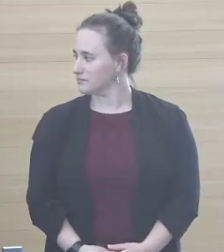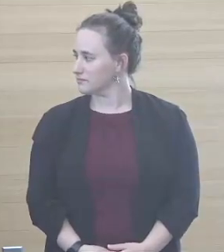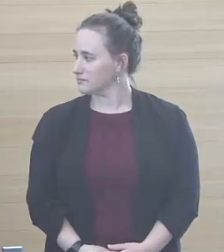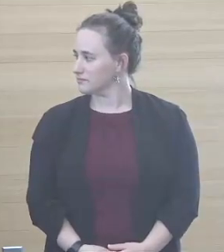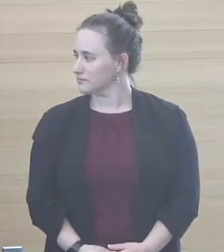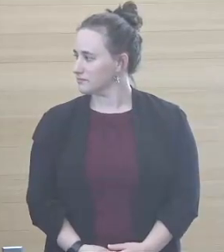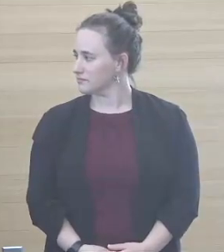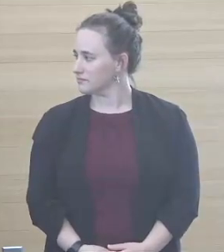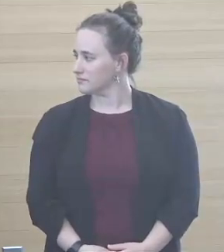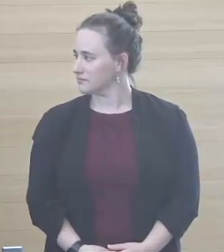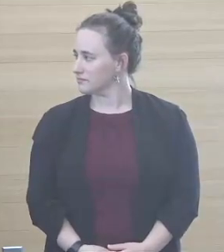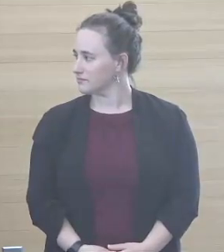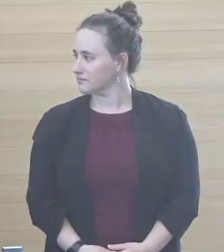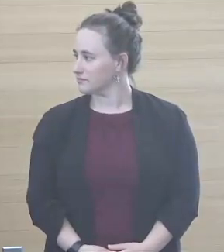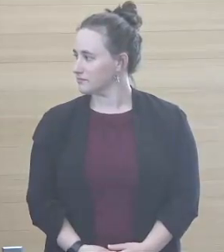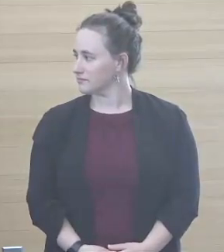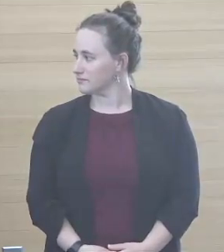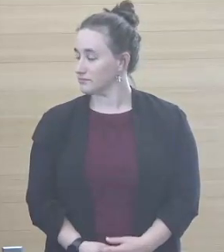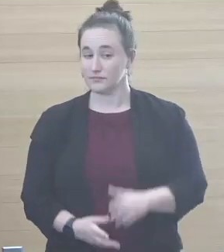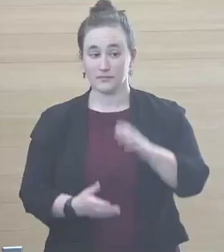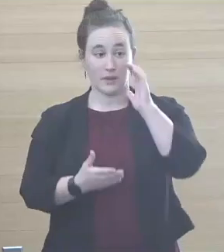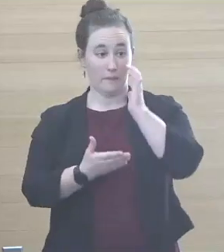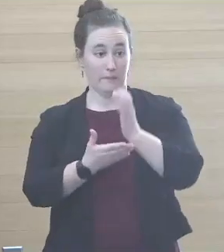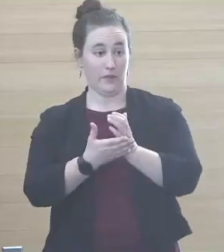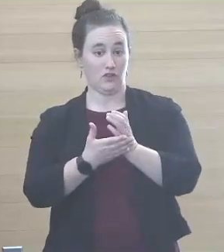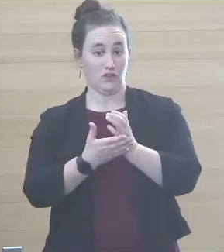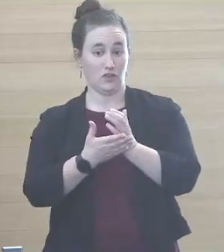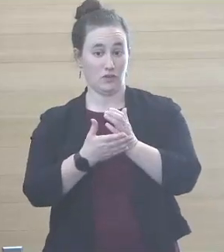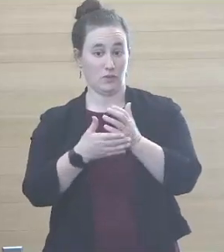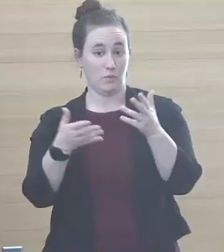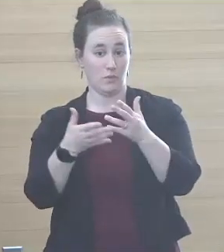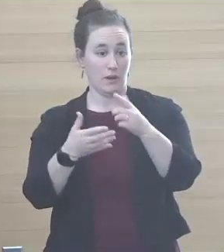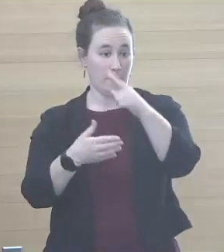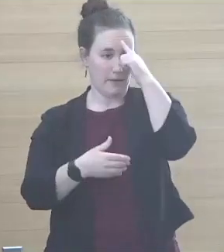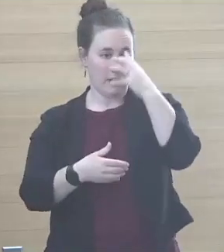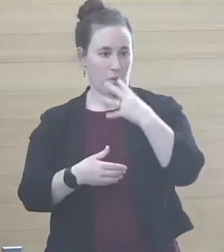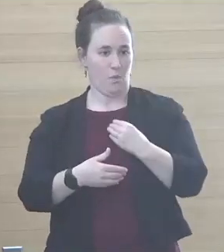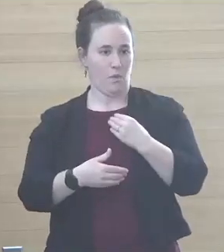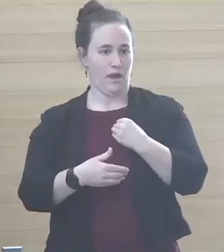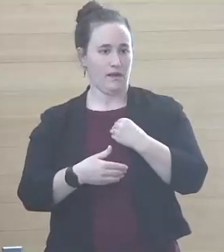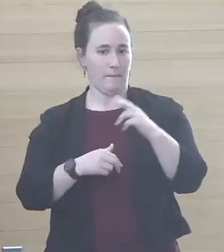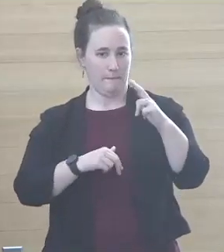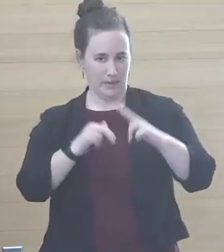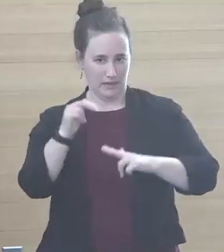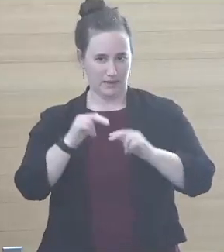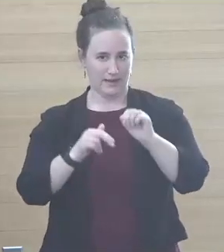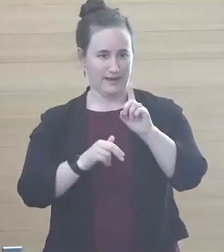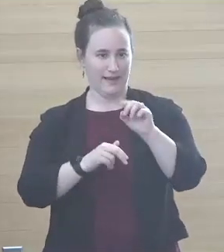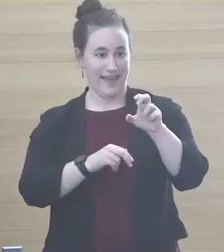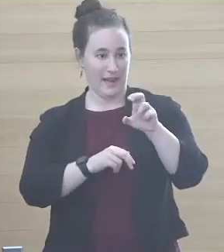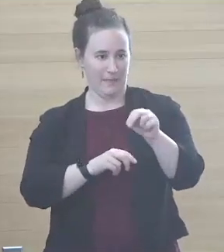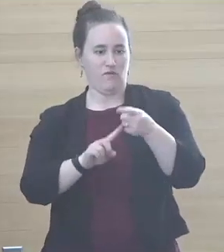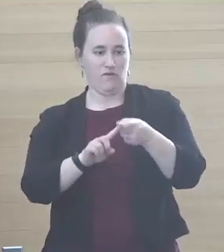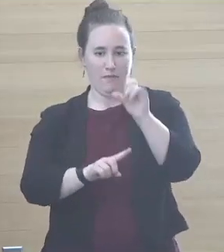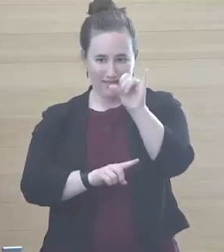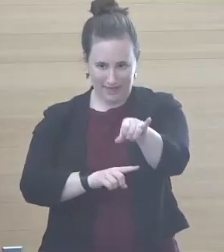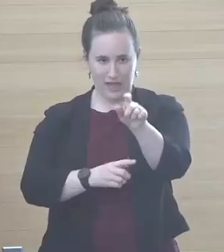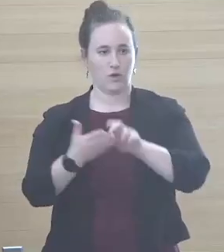And on the screen is a black and white image of the administration building of this university.